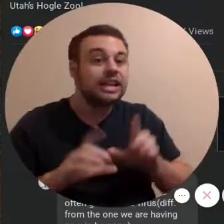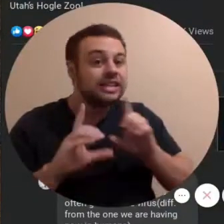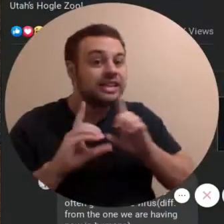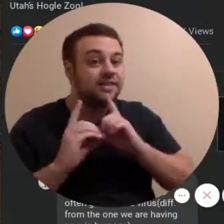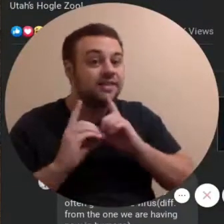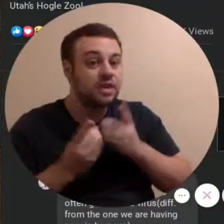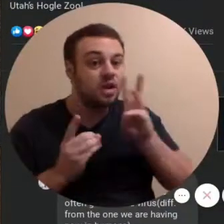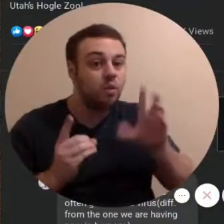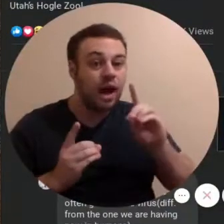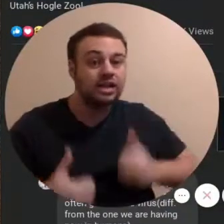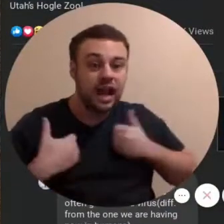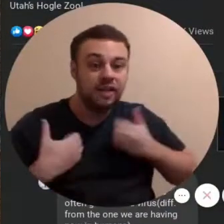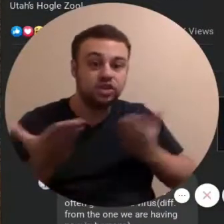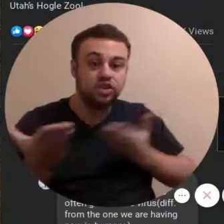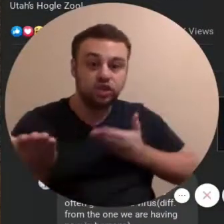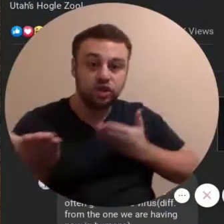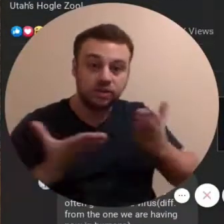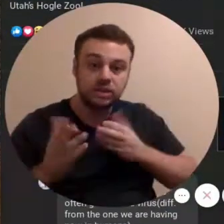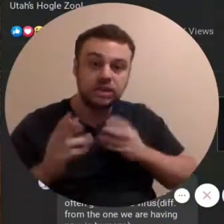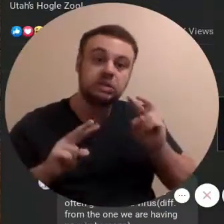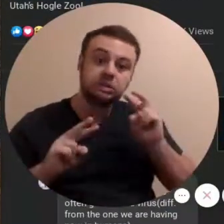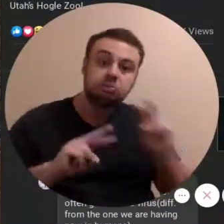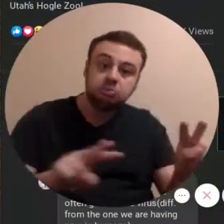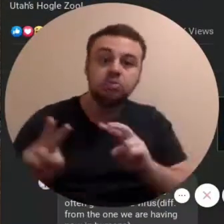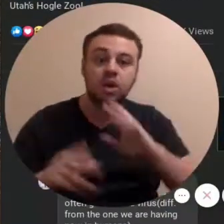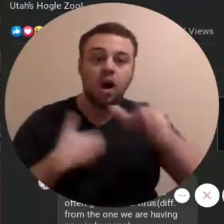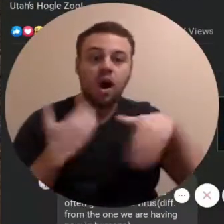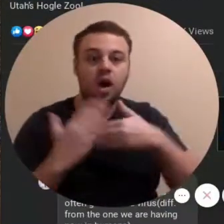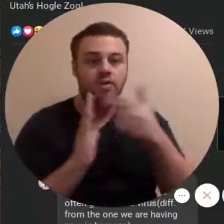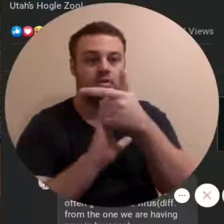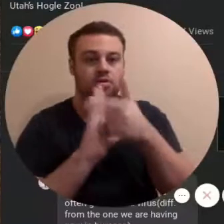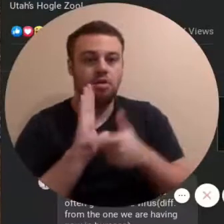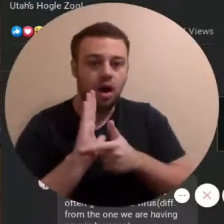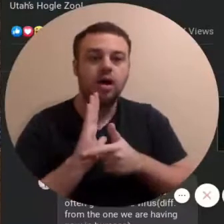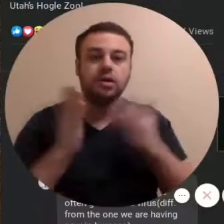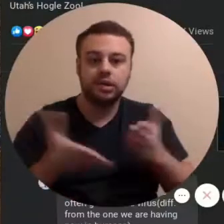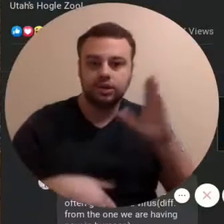and all the laws about the animals here in the state. And then also with the University of Utah